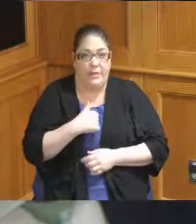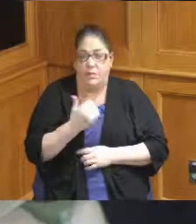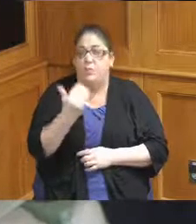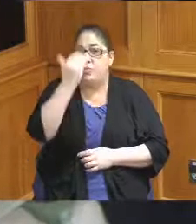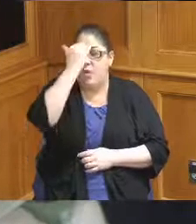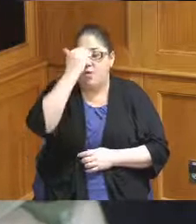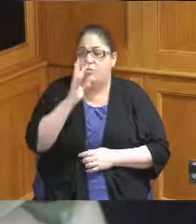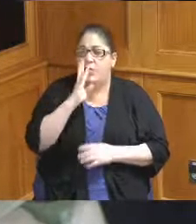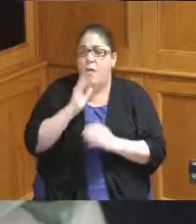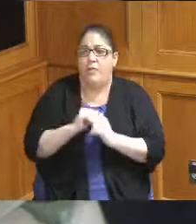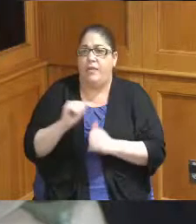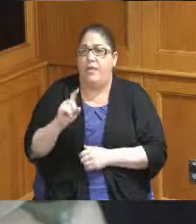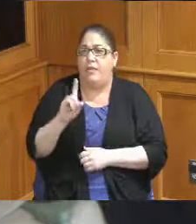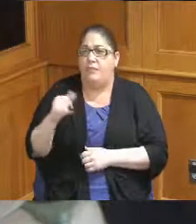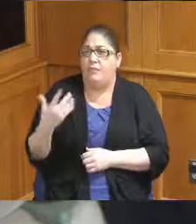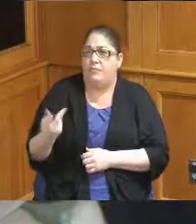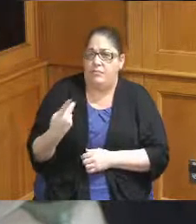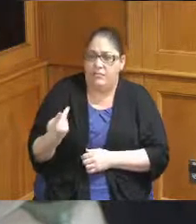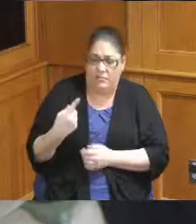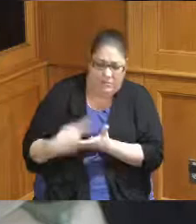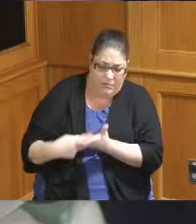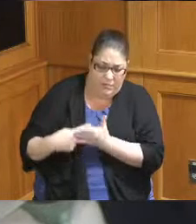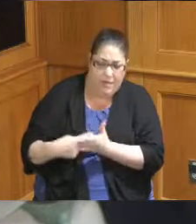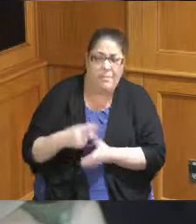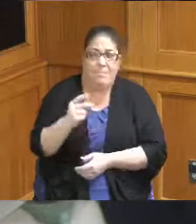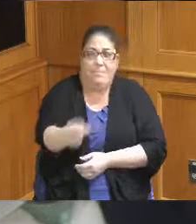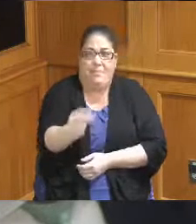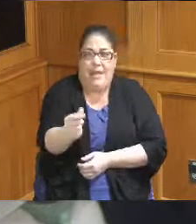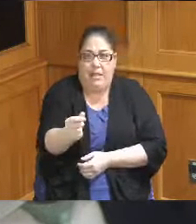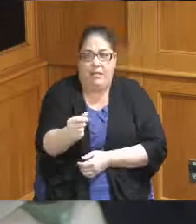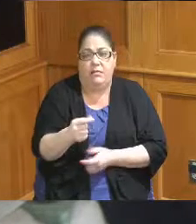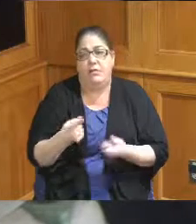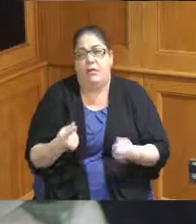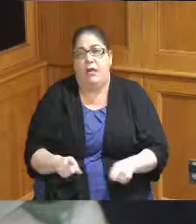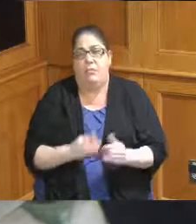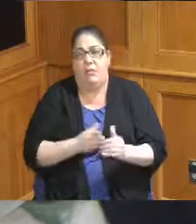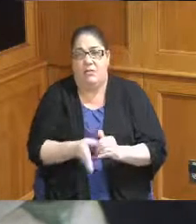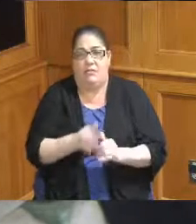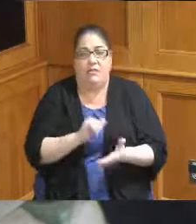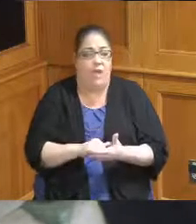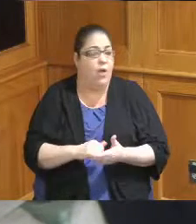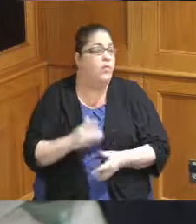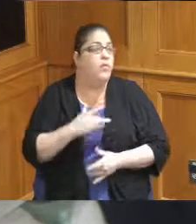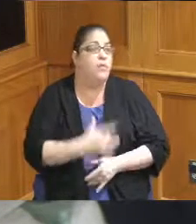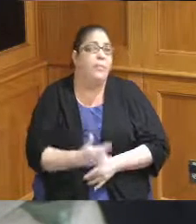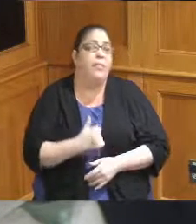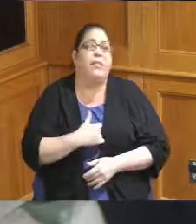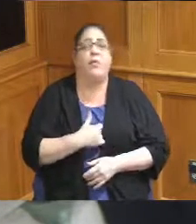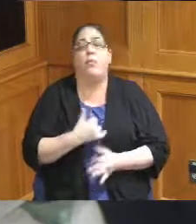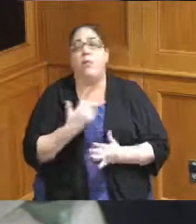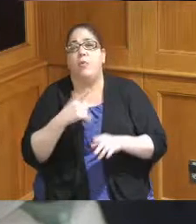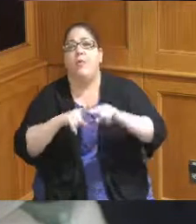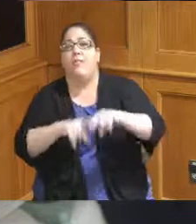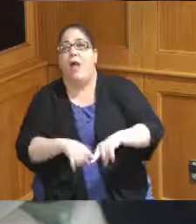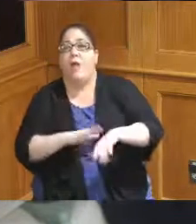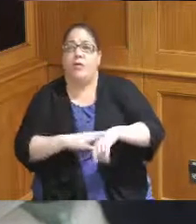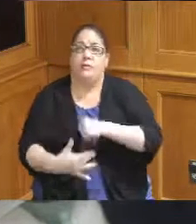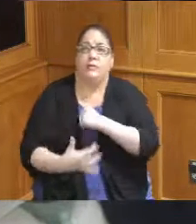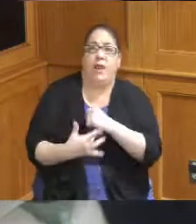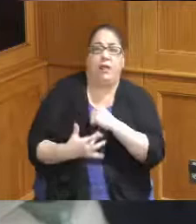talking to Andy that immediately that whereas normally we get reliant on technology Etc at